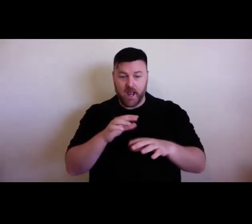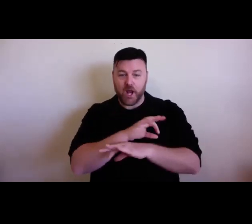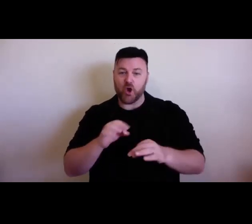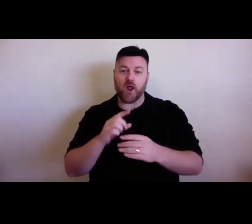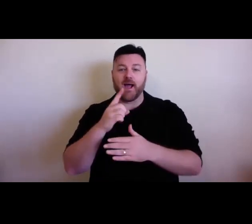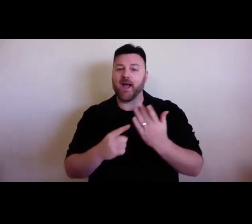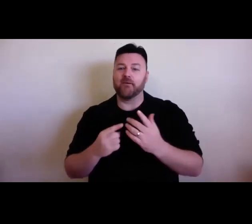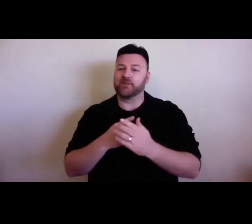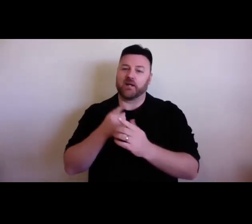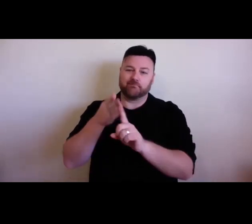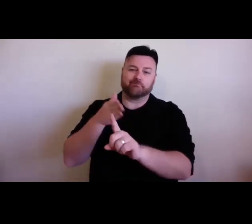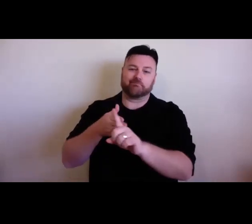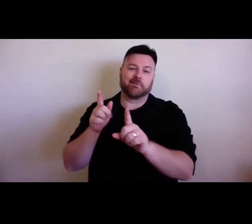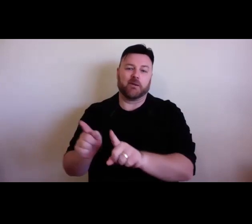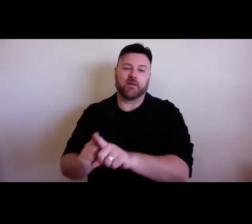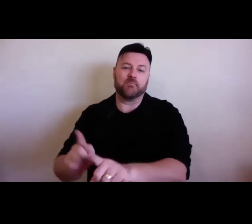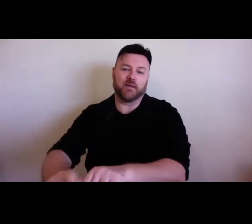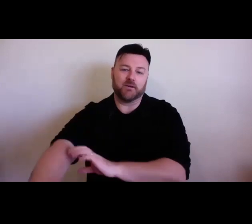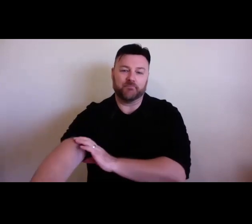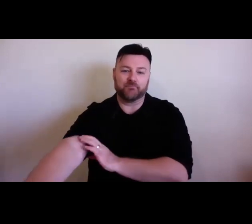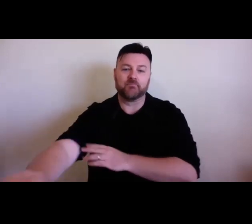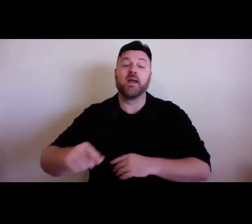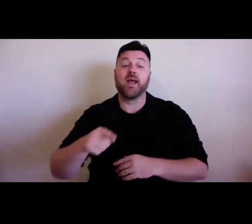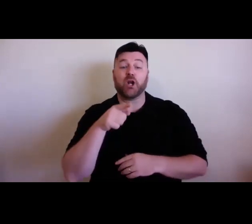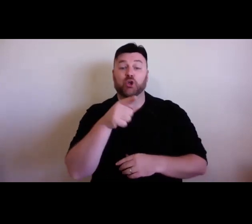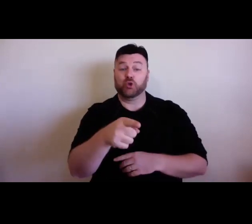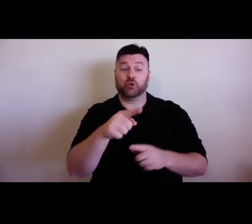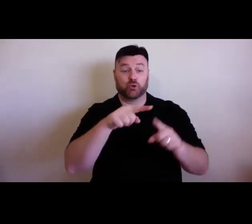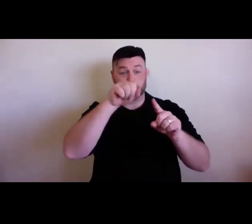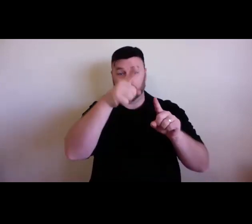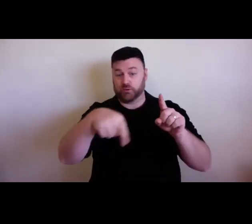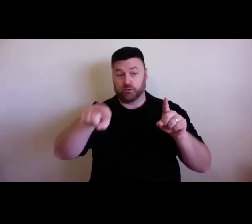best. The metaphor of the chance incomes this -- dance incomes this